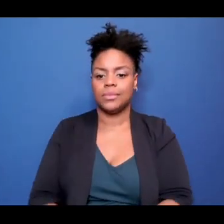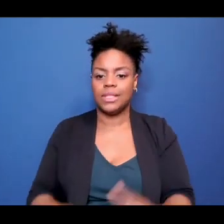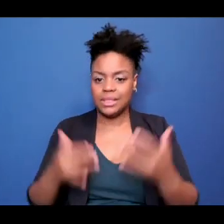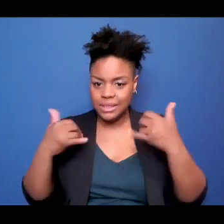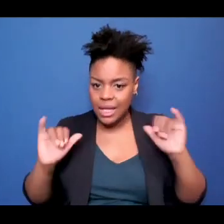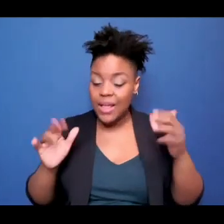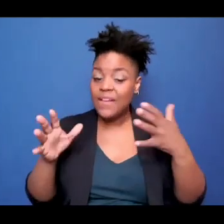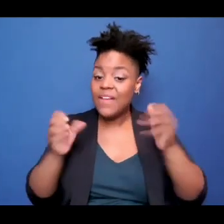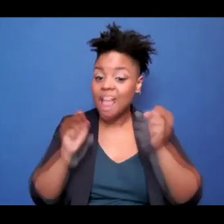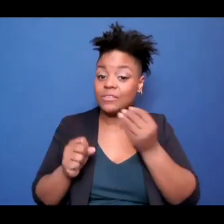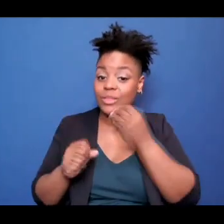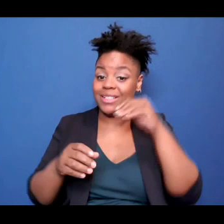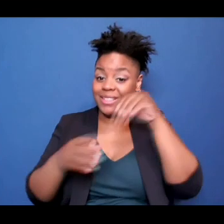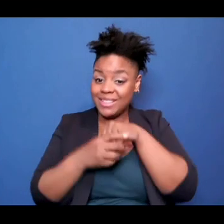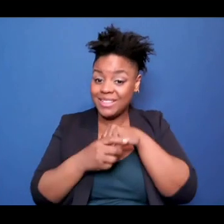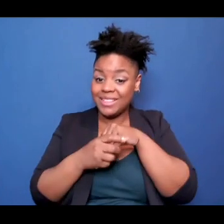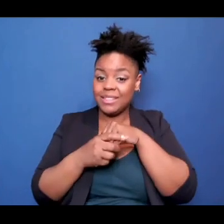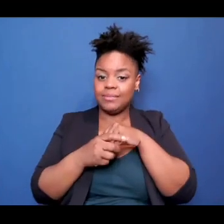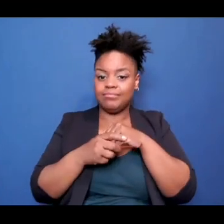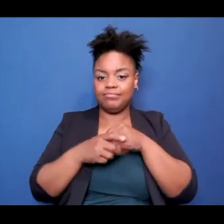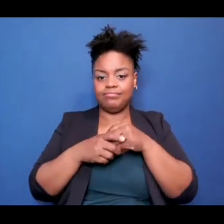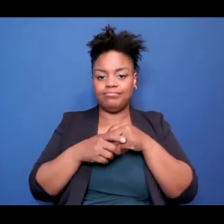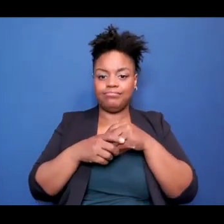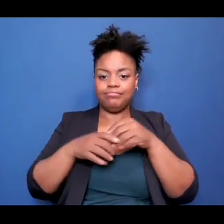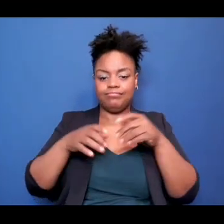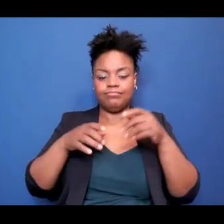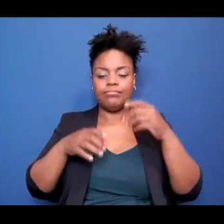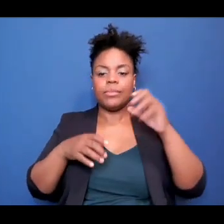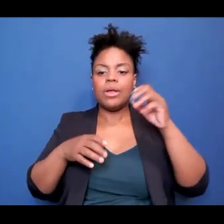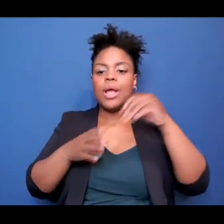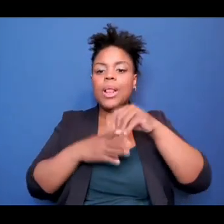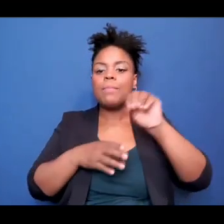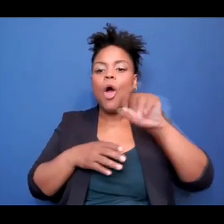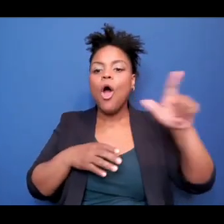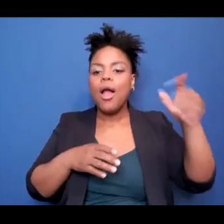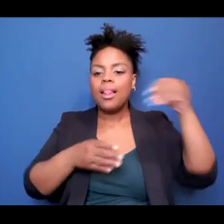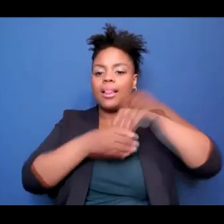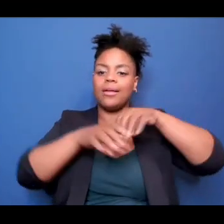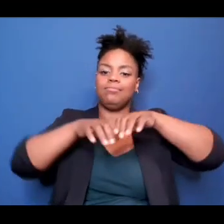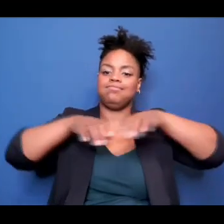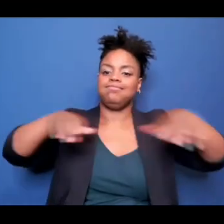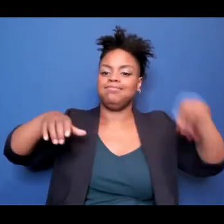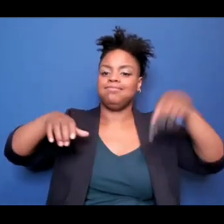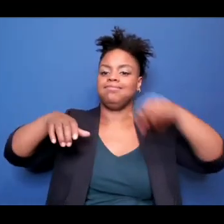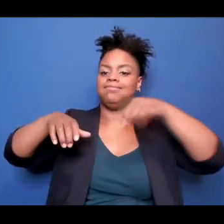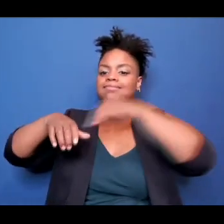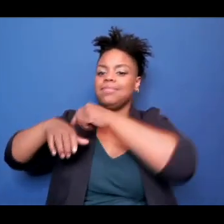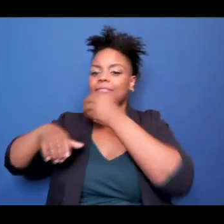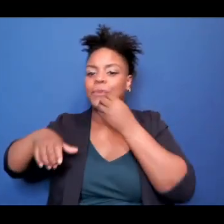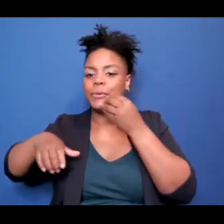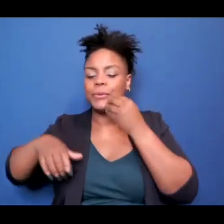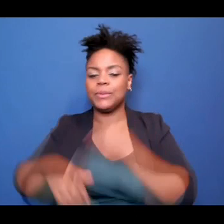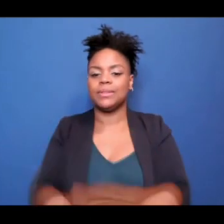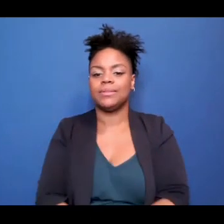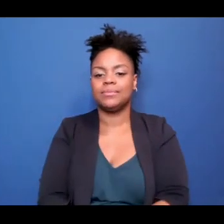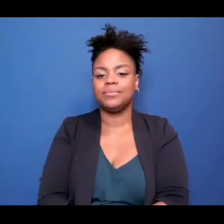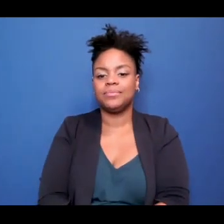SO YOU COULD STILL HAVE FAST FOOD COME IN IF IT WAS, SAY, IN A STRIP MALL. SO THEN IT'S NOT A FREESTANDING RESTAURANT.